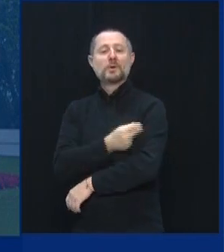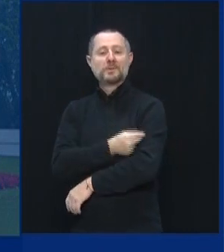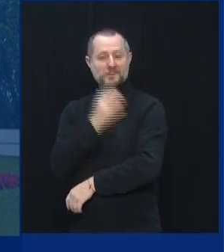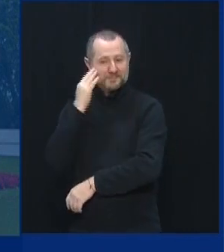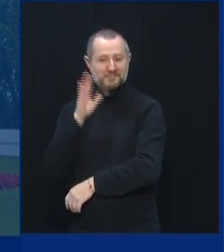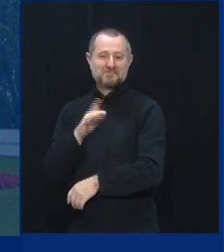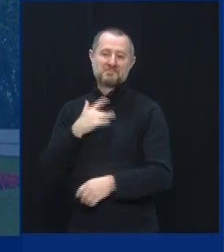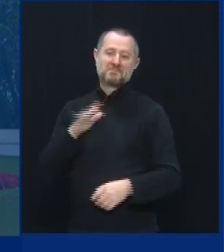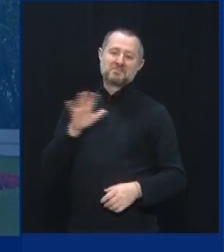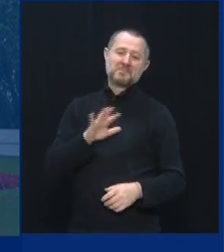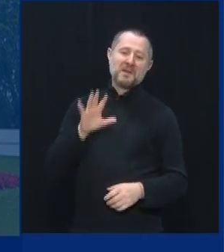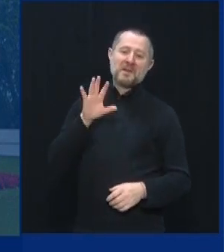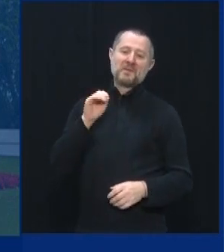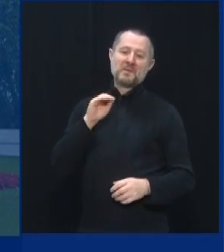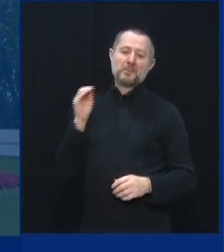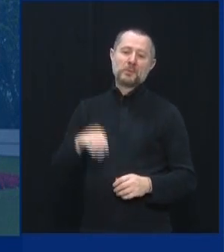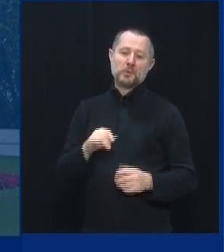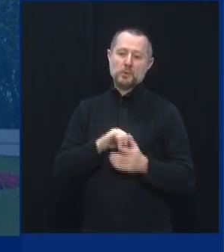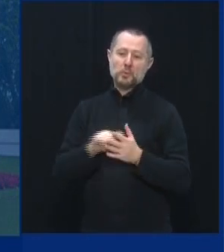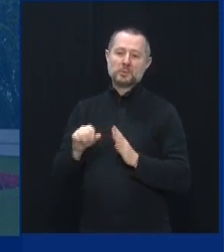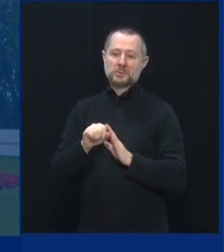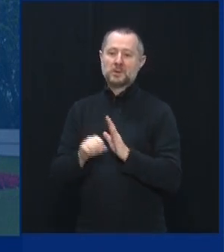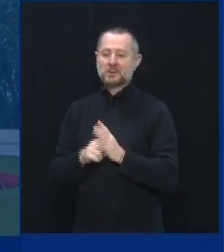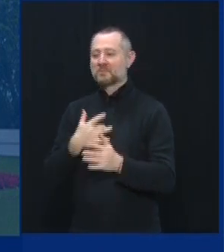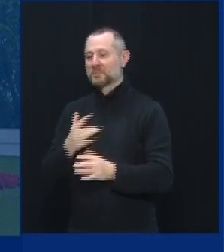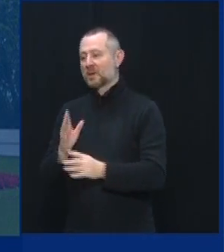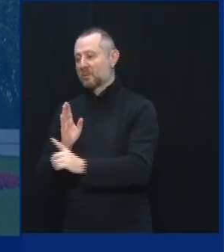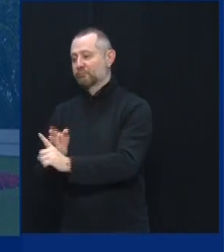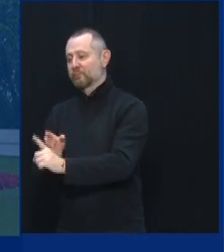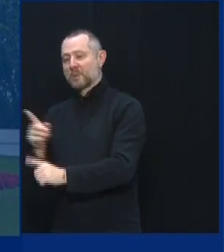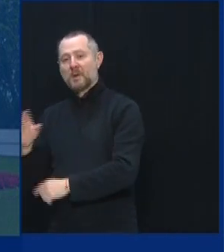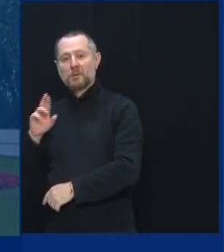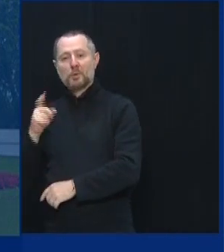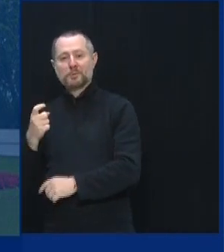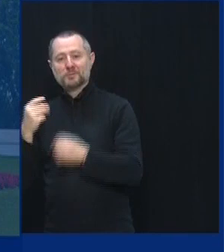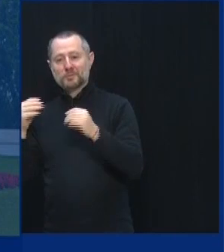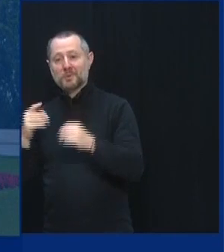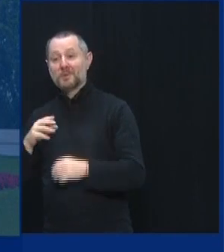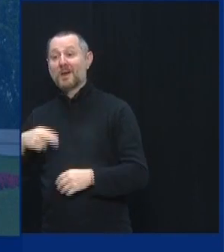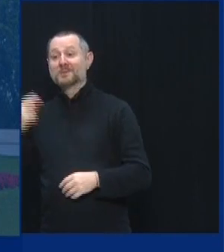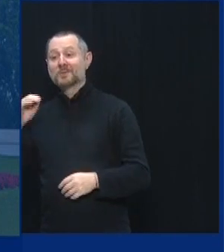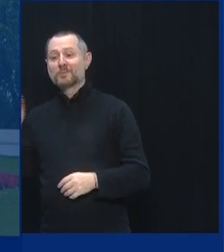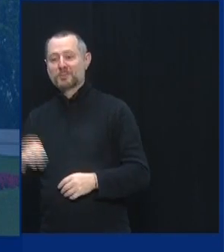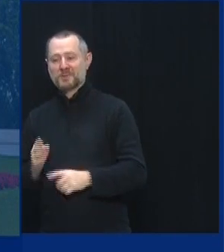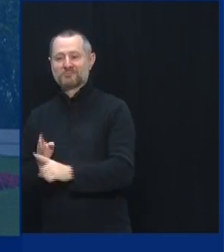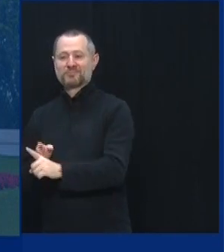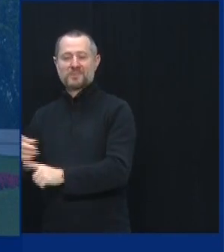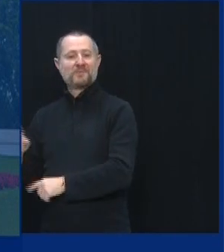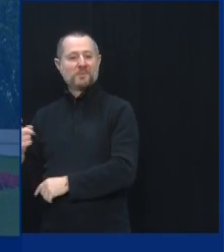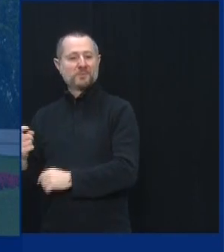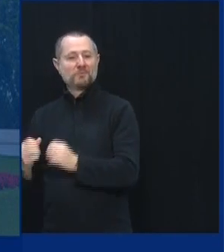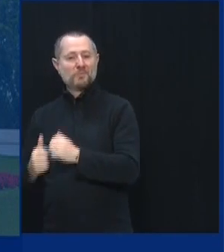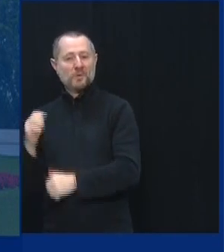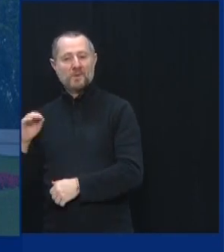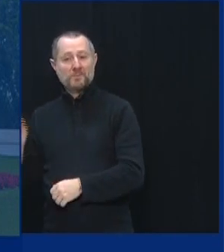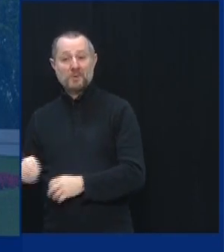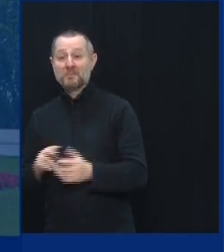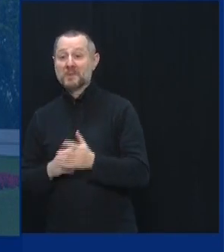PRIVATE PHARMACY IES DO THE FLU VACCINE EVERY YEAR, BUT HALF OF NEW YORKERS GET THE FLU VACCINE,